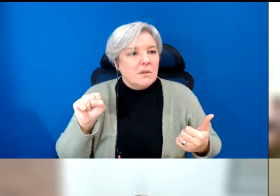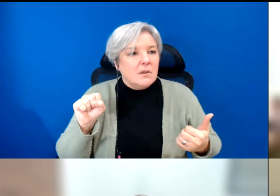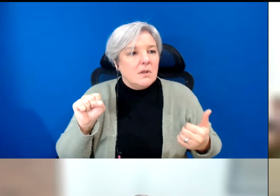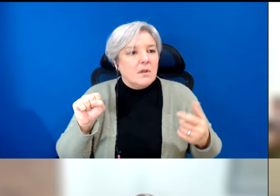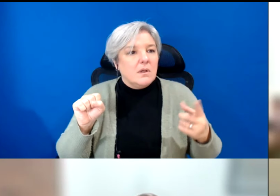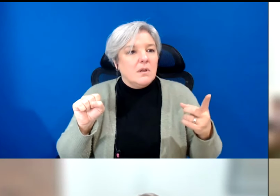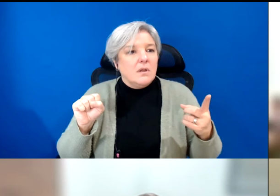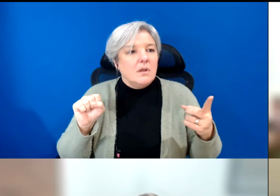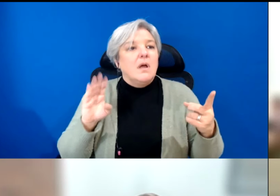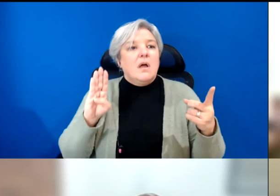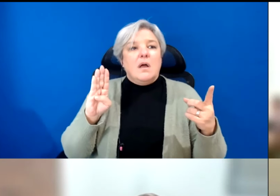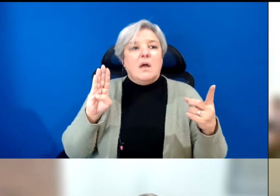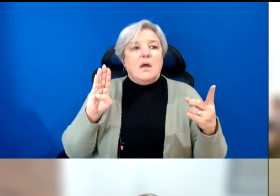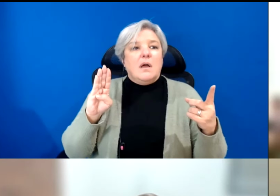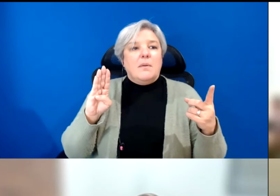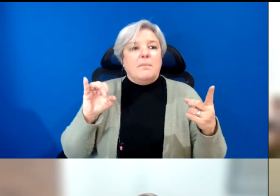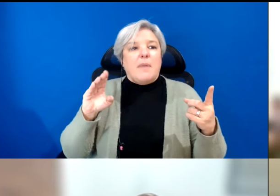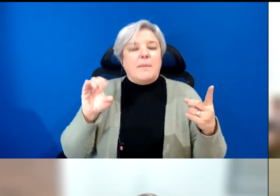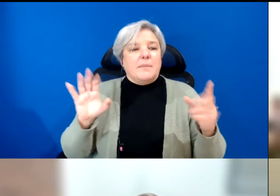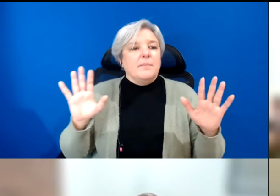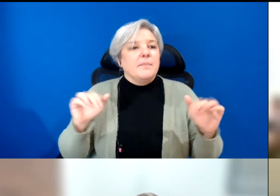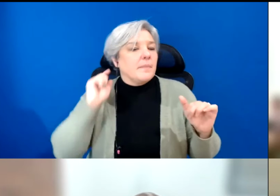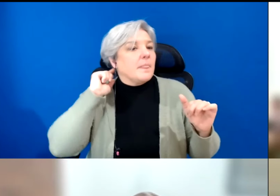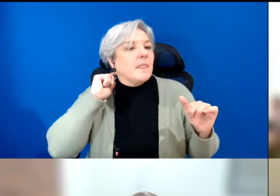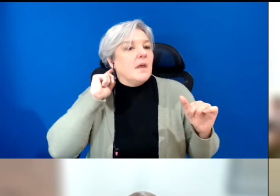Yeah. Sorry, I thought I was muted for those.